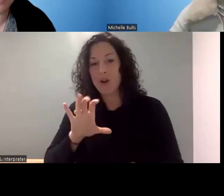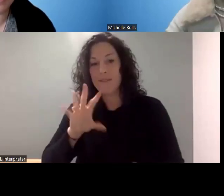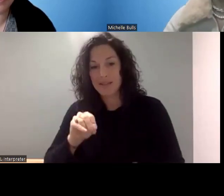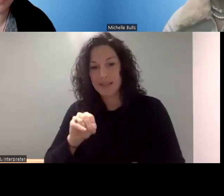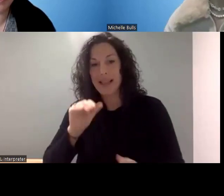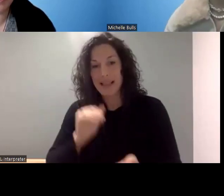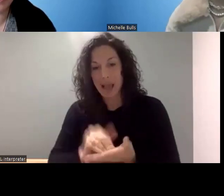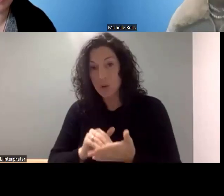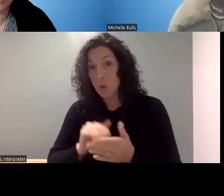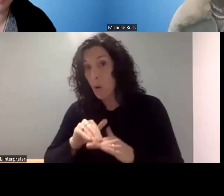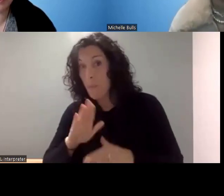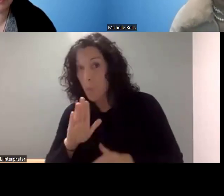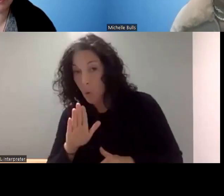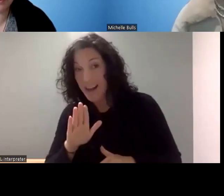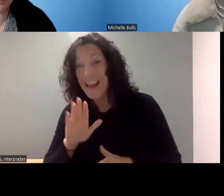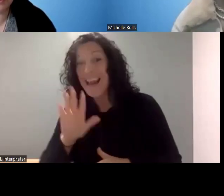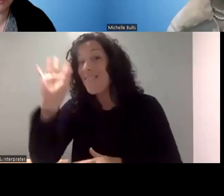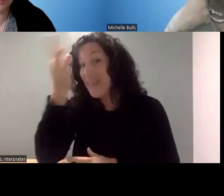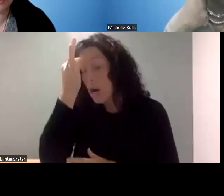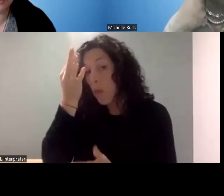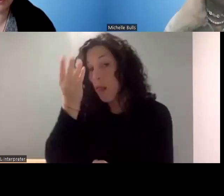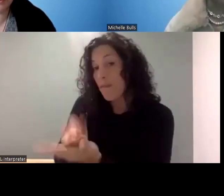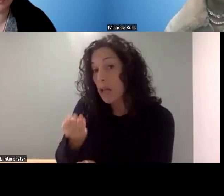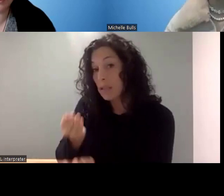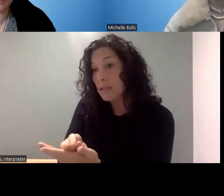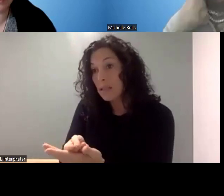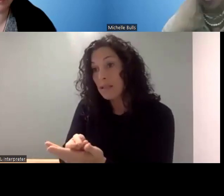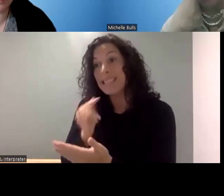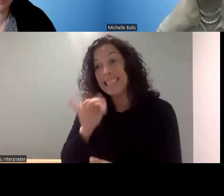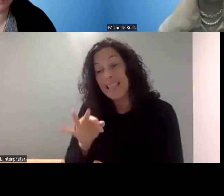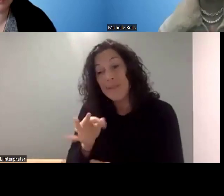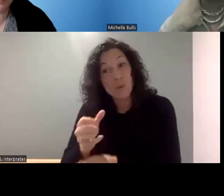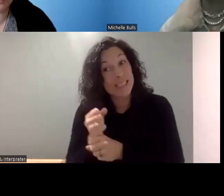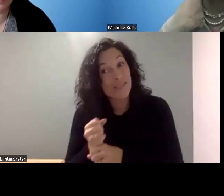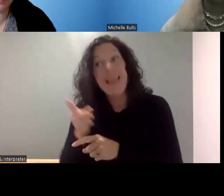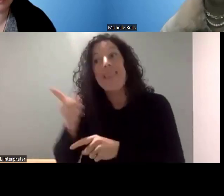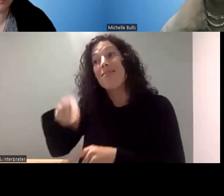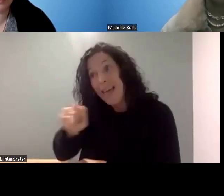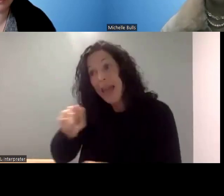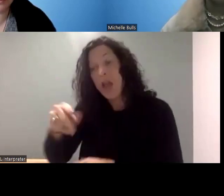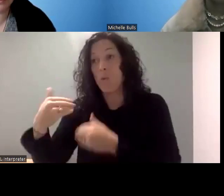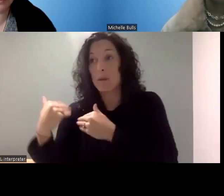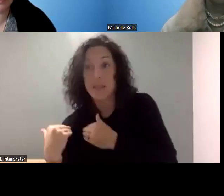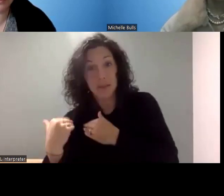or more in federal funds, if they are receiving that, they have a responsibility of having the audit.